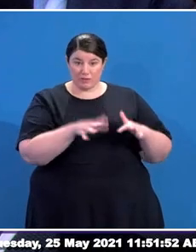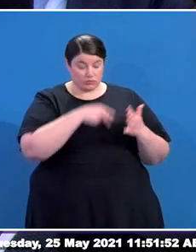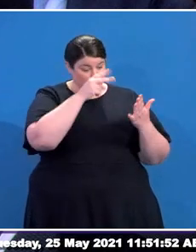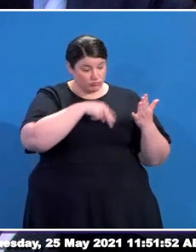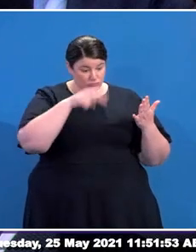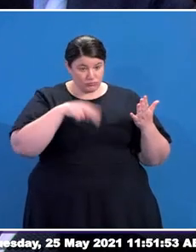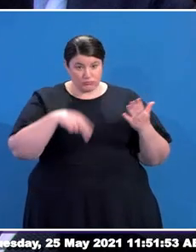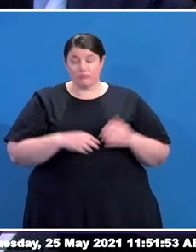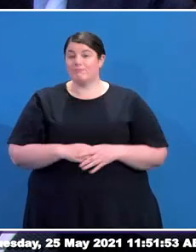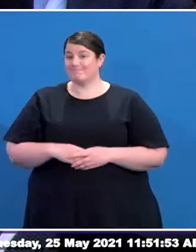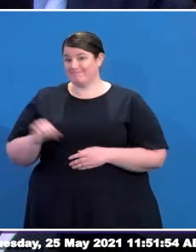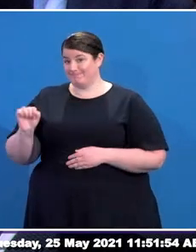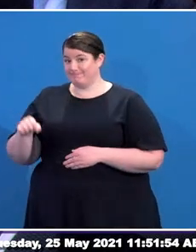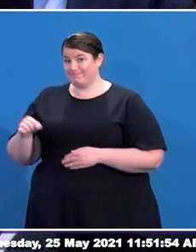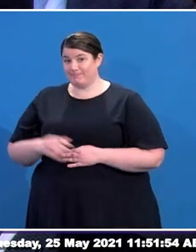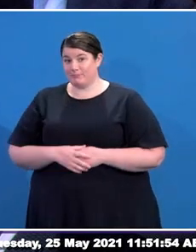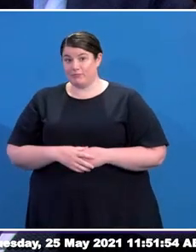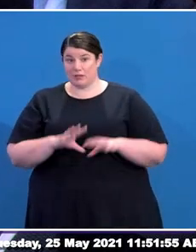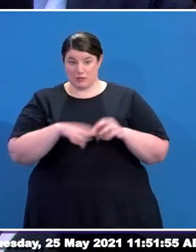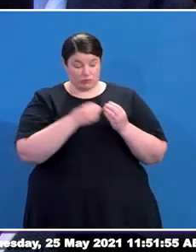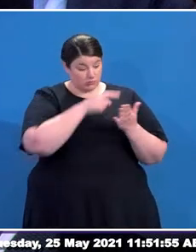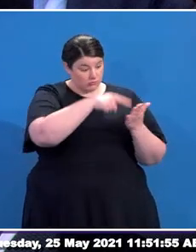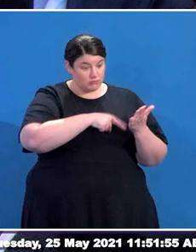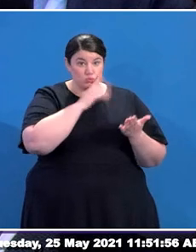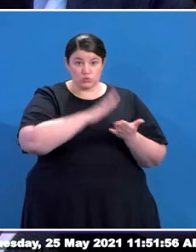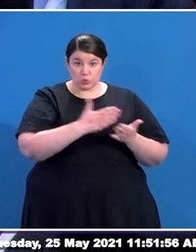Yes. And what you have said in the statement is true? Yes.